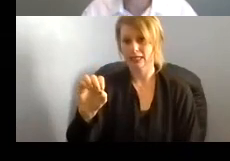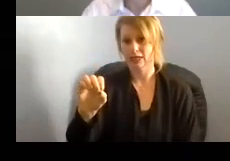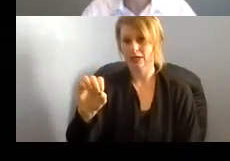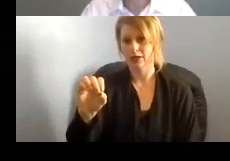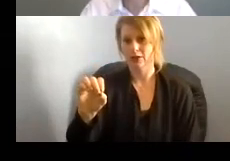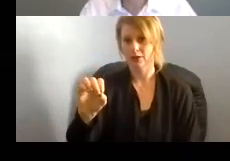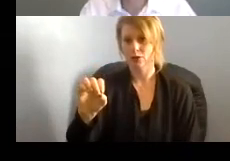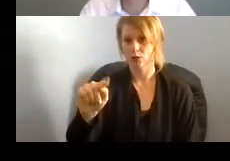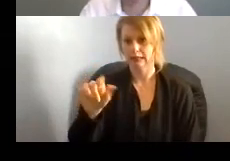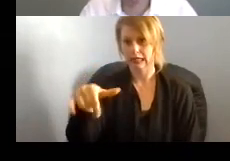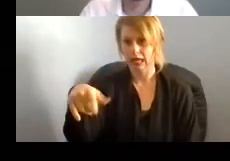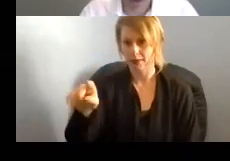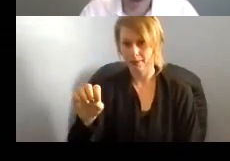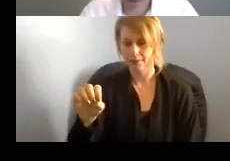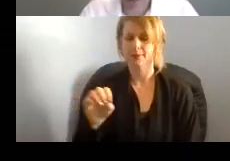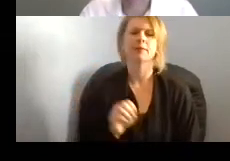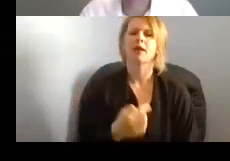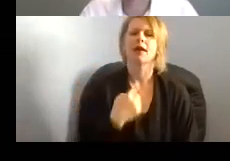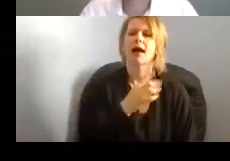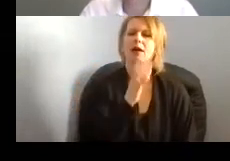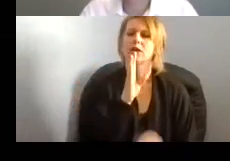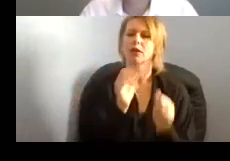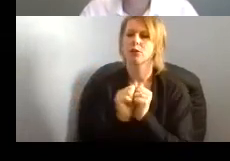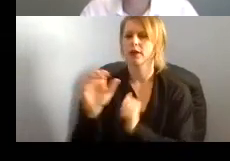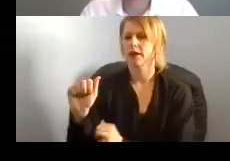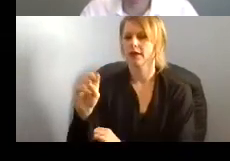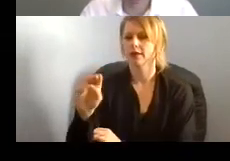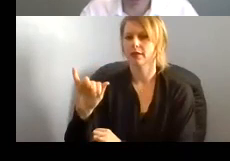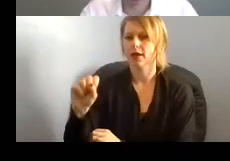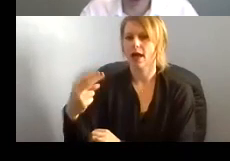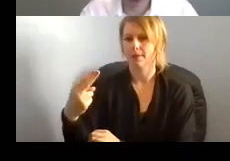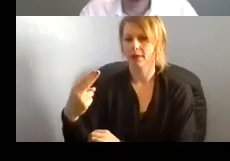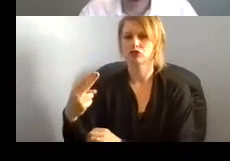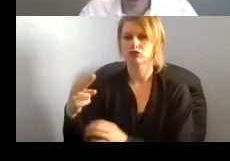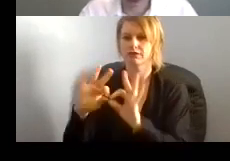I was talking with an Amish family who had a young child who had been killed.